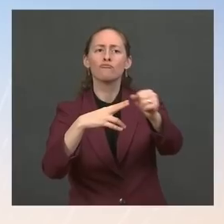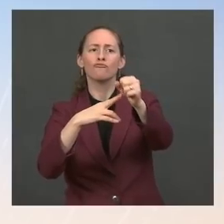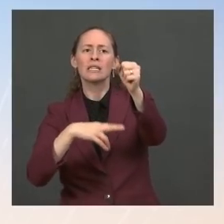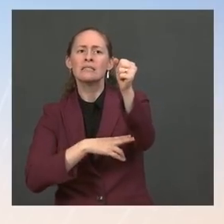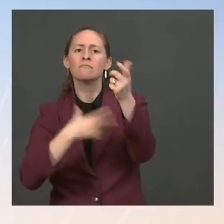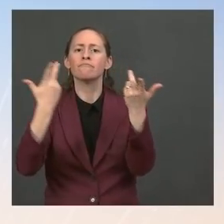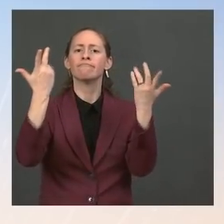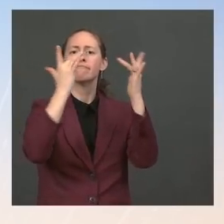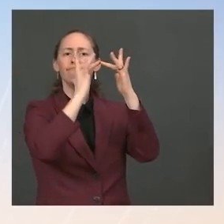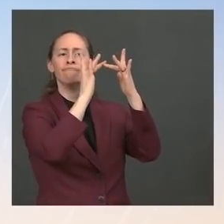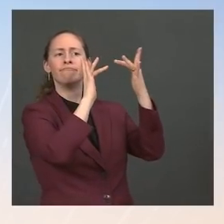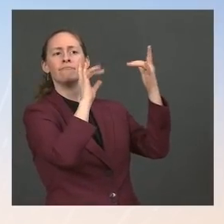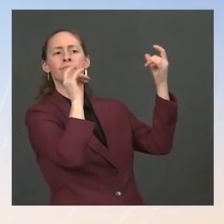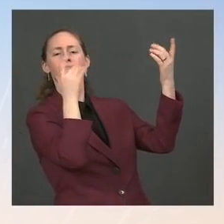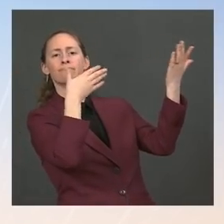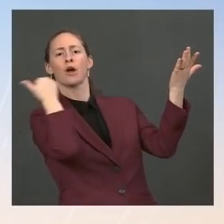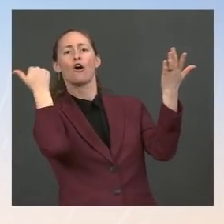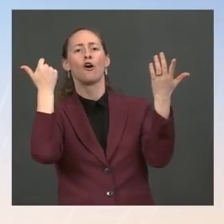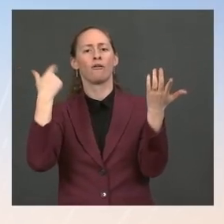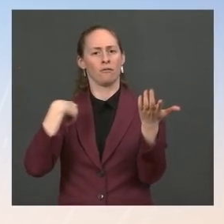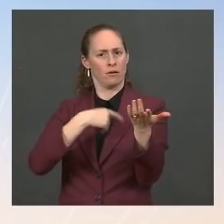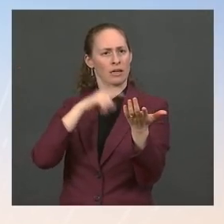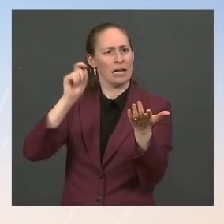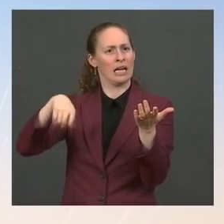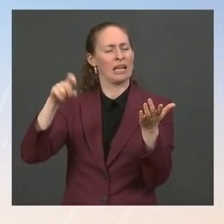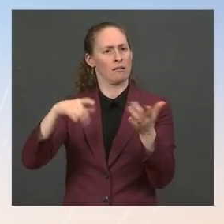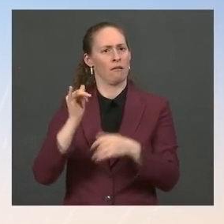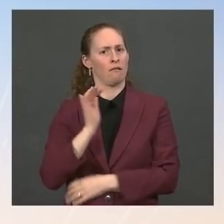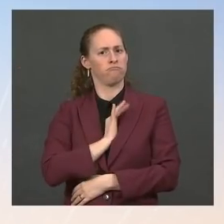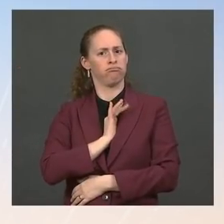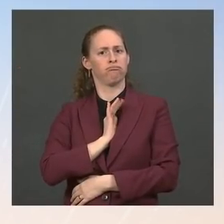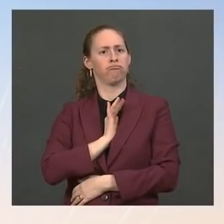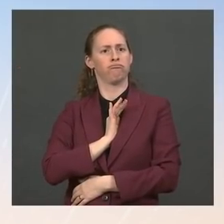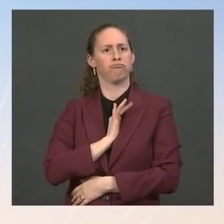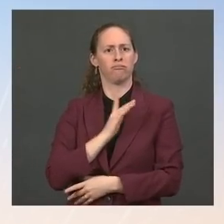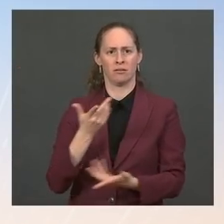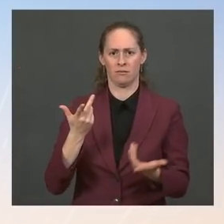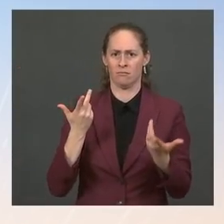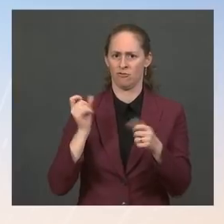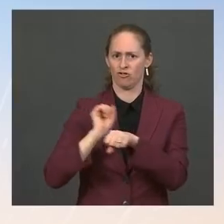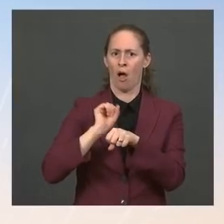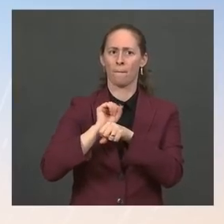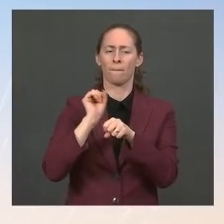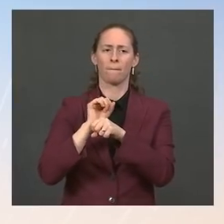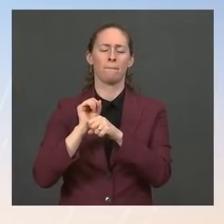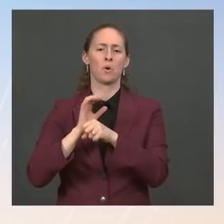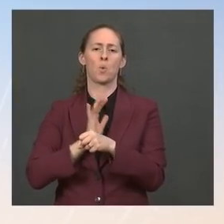As we know, increased economic productivity and growth eases inflationary pressure. And, of course, our favorite,